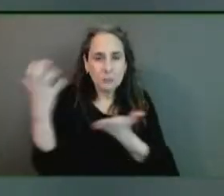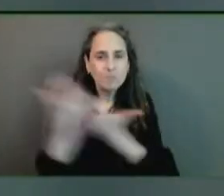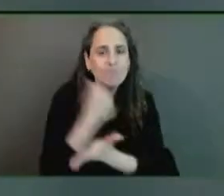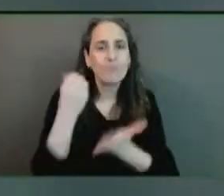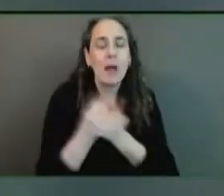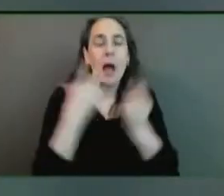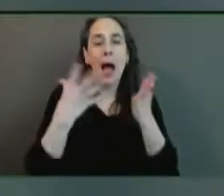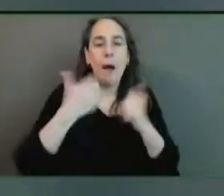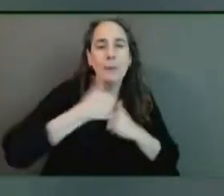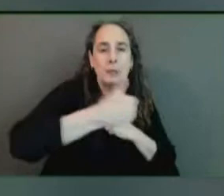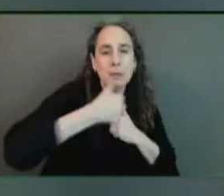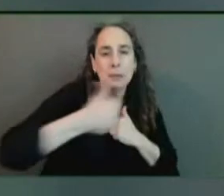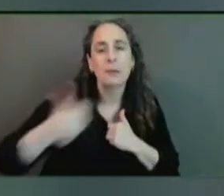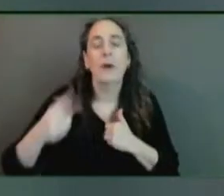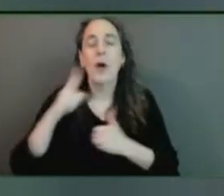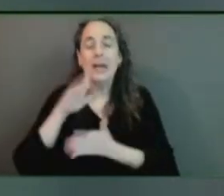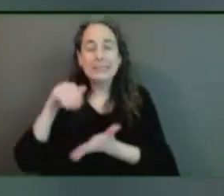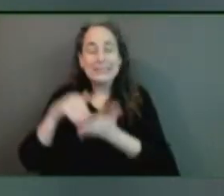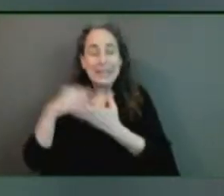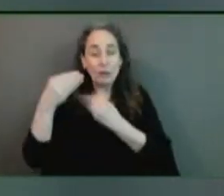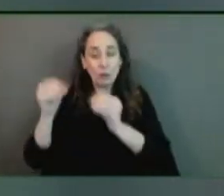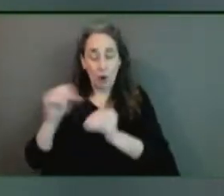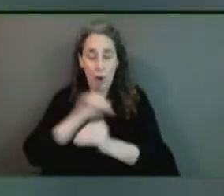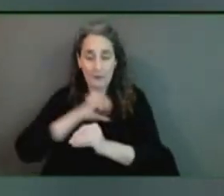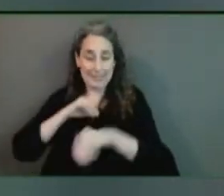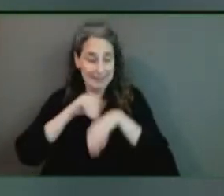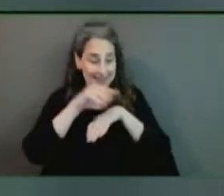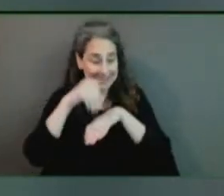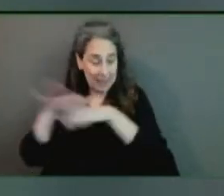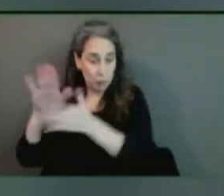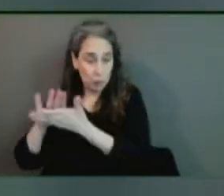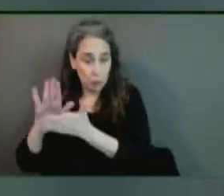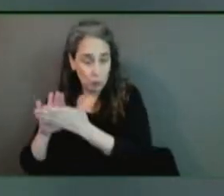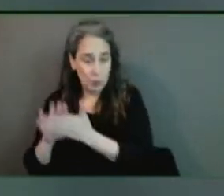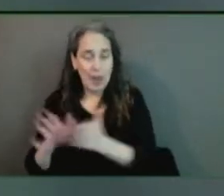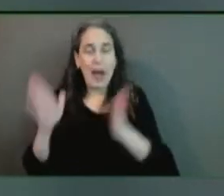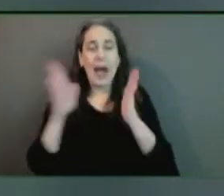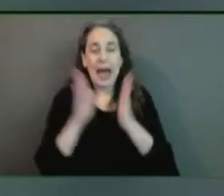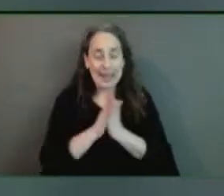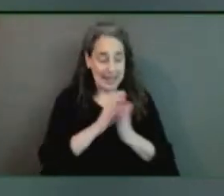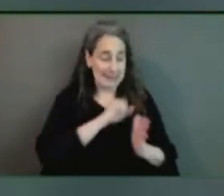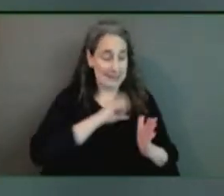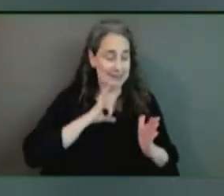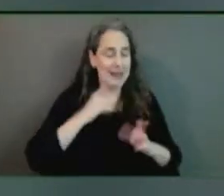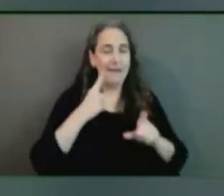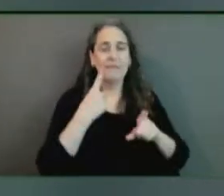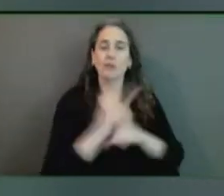to maximize the number of runs that they're doing. We're deploying Central office staff